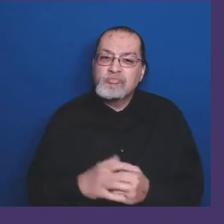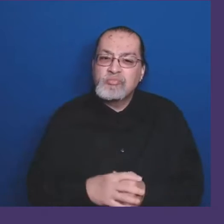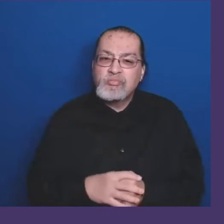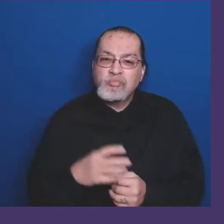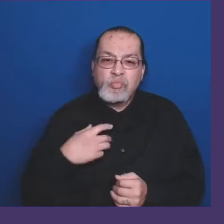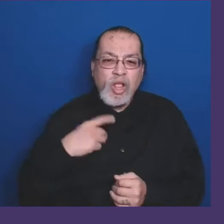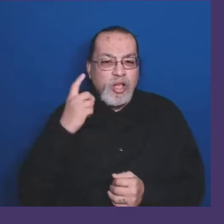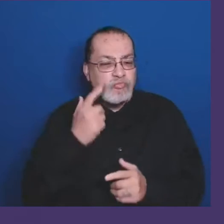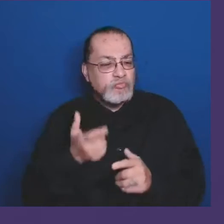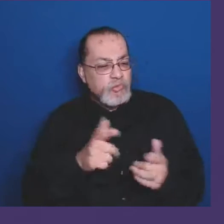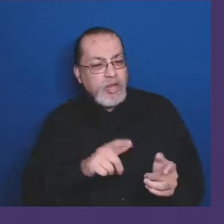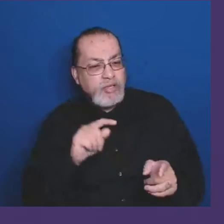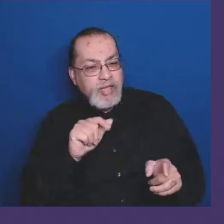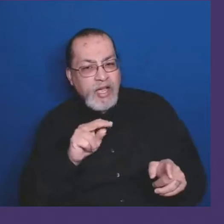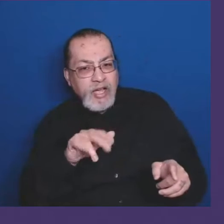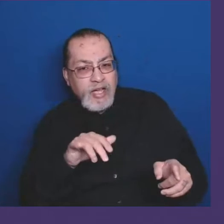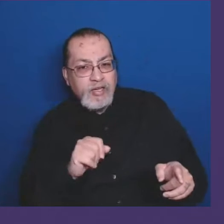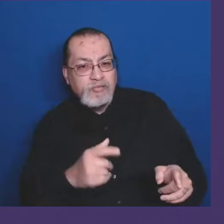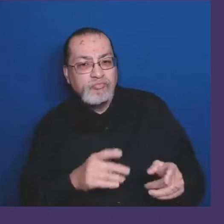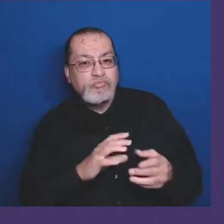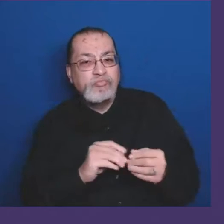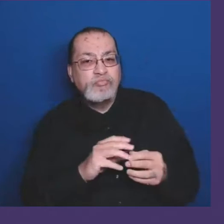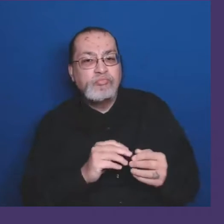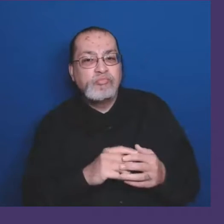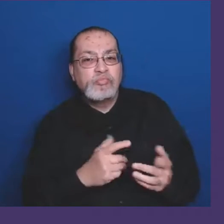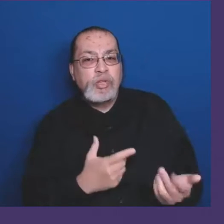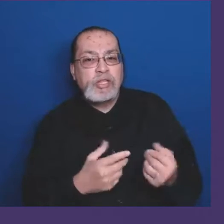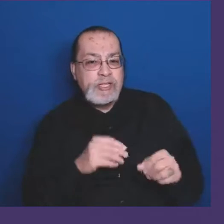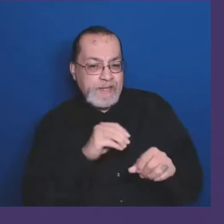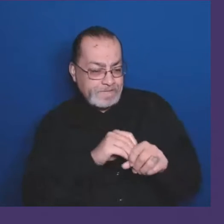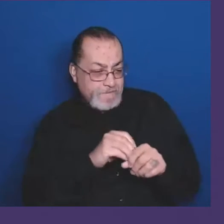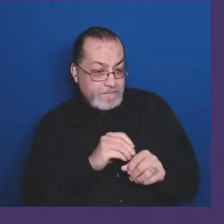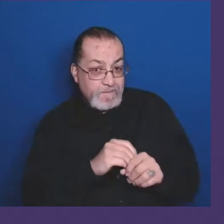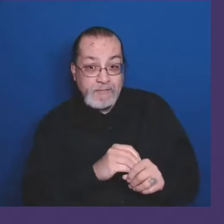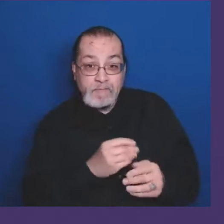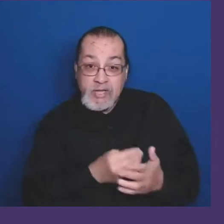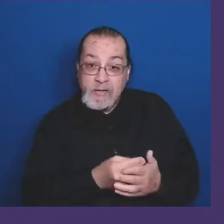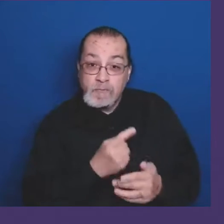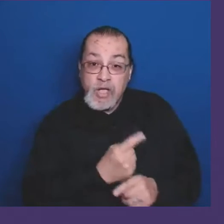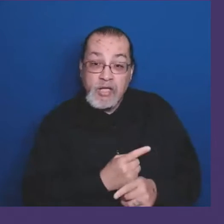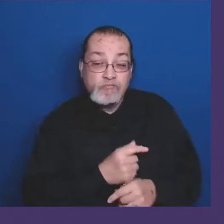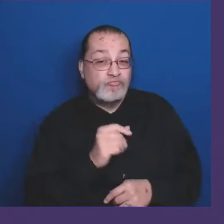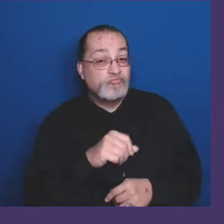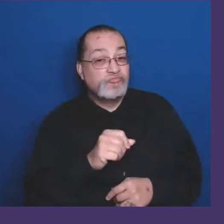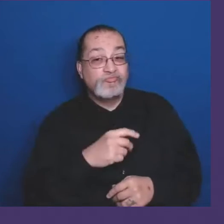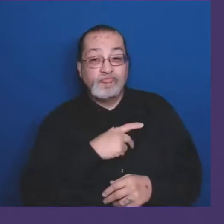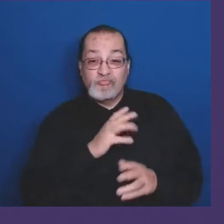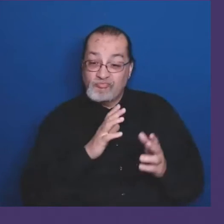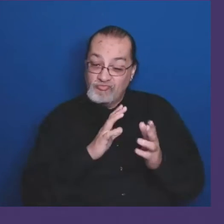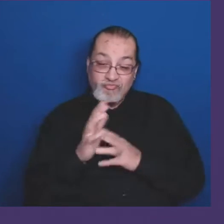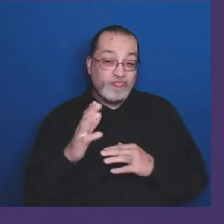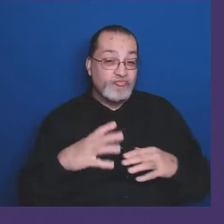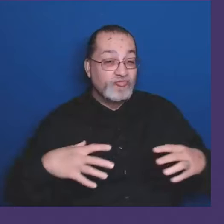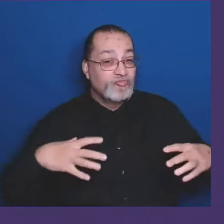Tanya Harris: Yes. I like to go on vacation, but this year I am going on a Disney cruise in October.